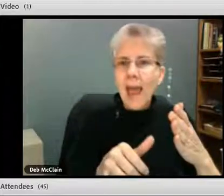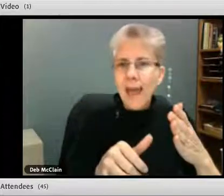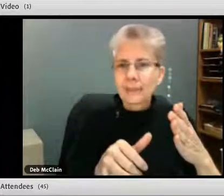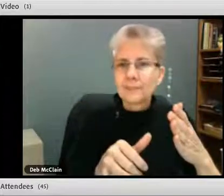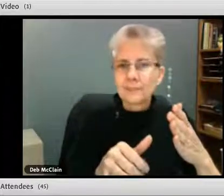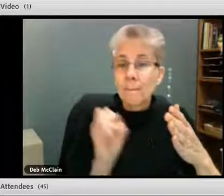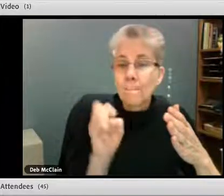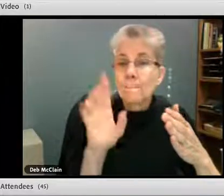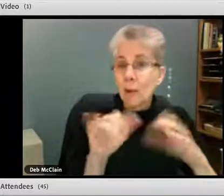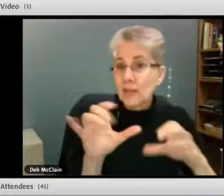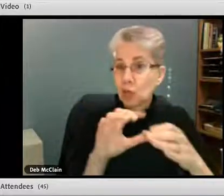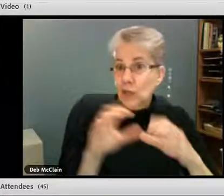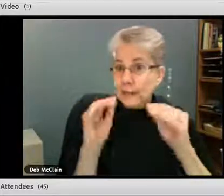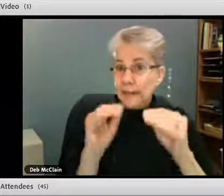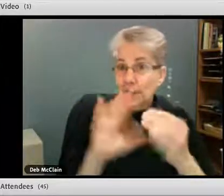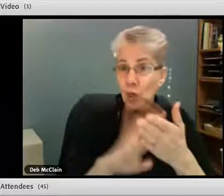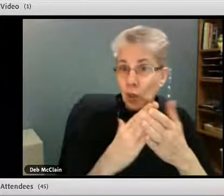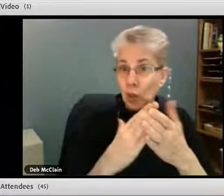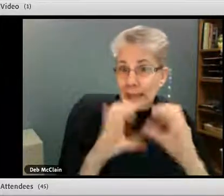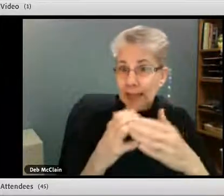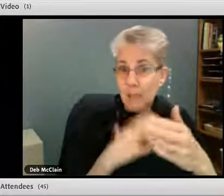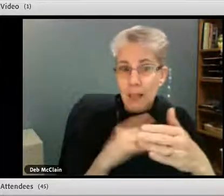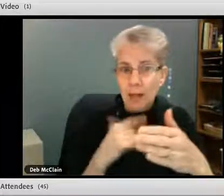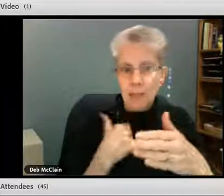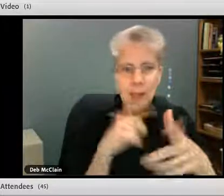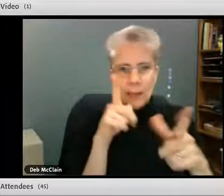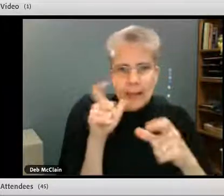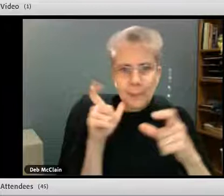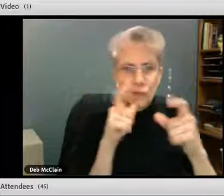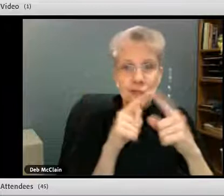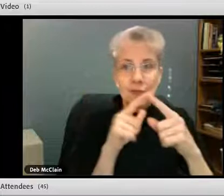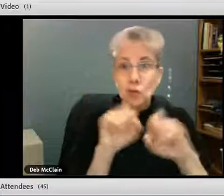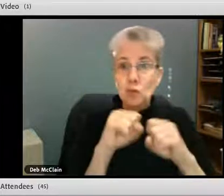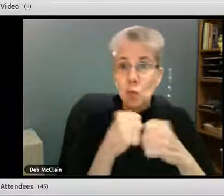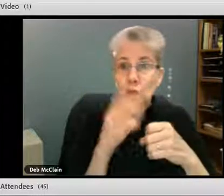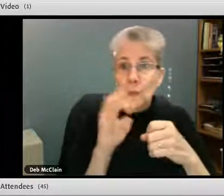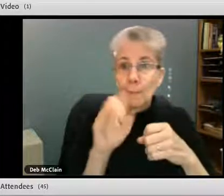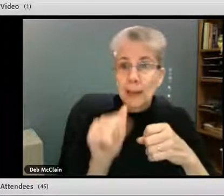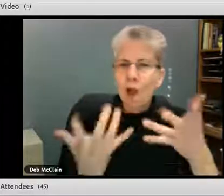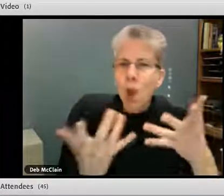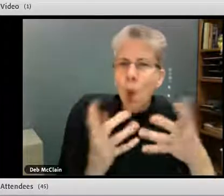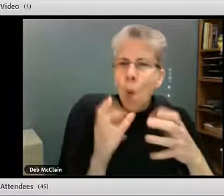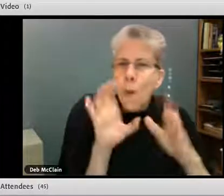and I want to take pictures for social media. What pictures do I want? Well, Mary's making brownies.